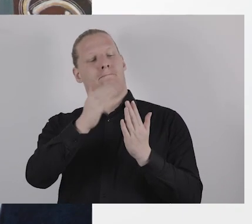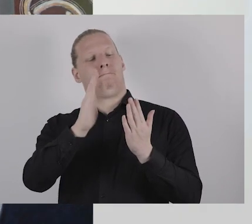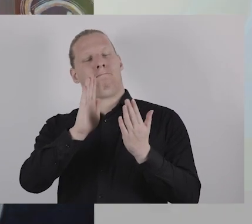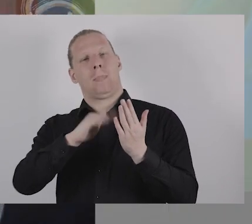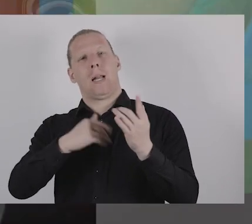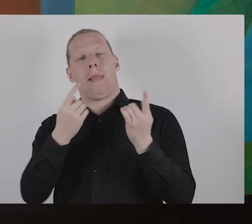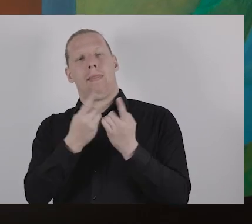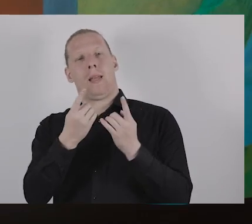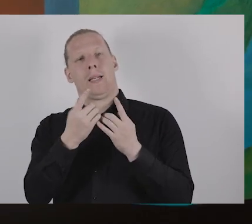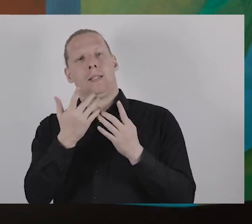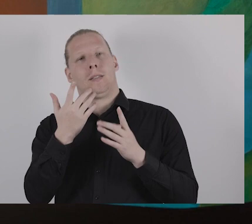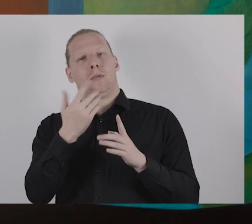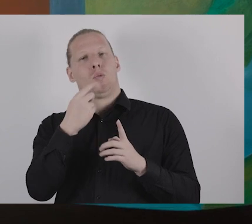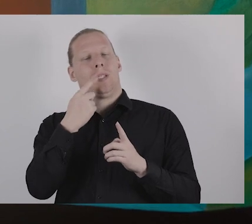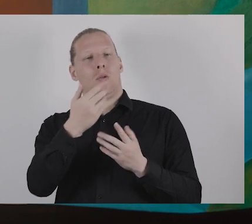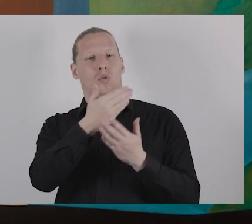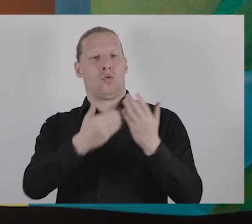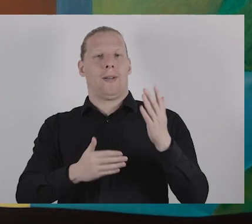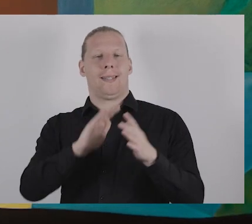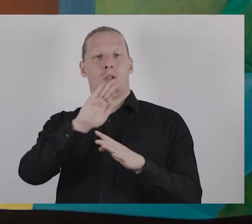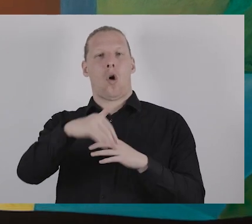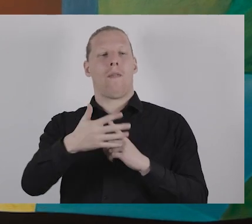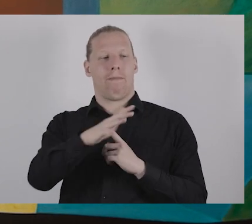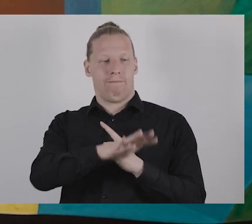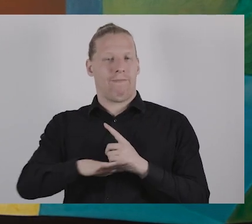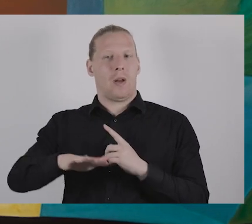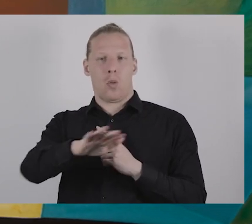to paint things that started to talk about the land.